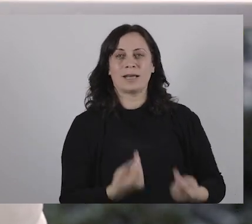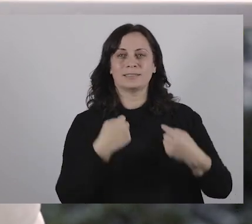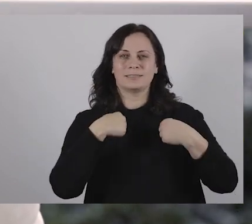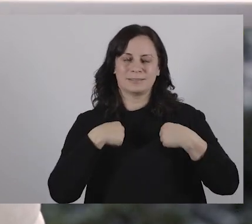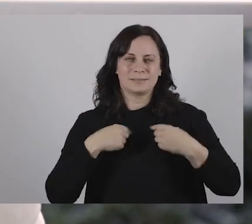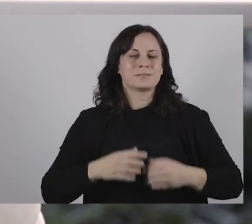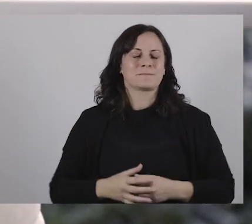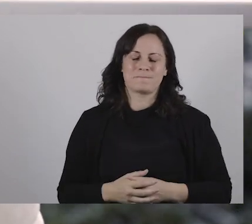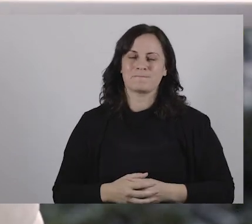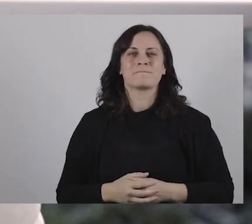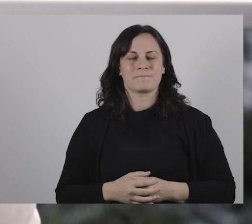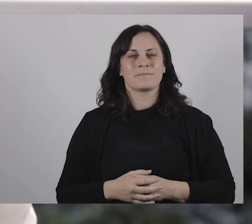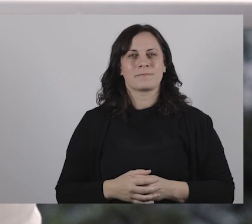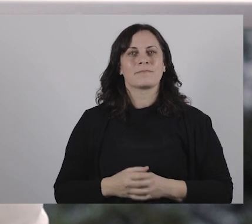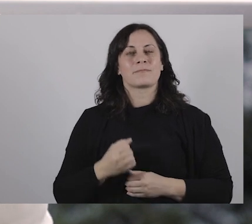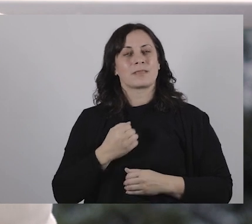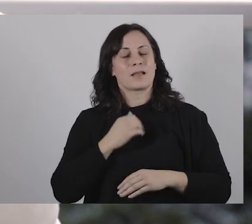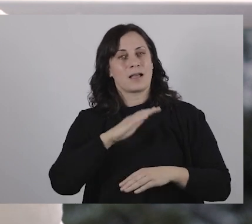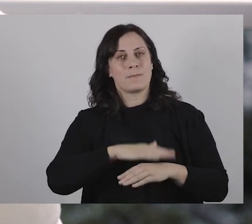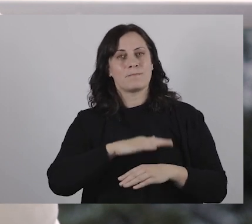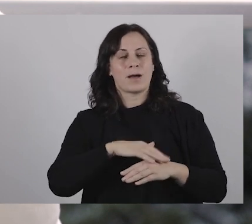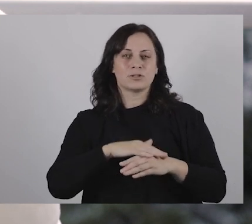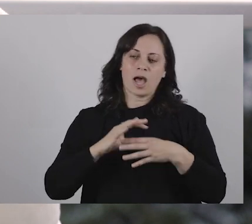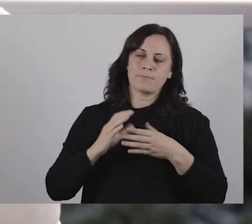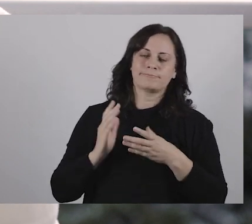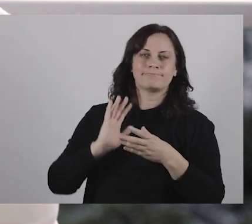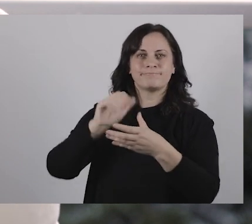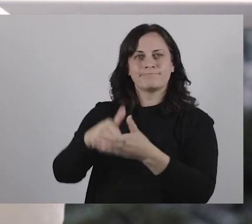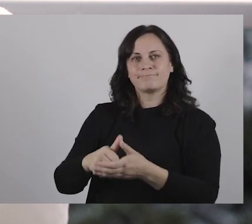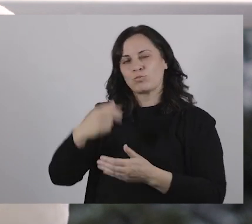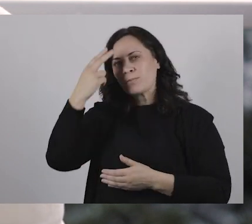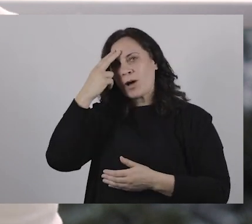I spent most of my time with my nannies and koroua.